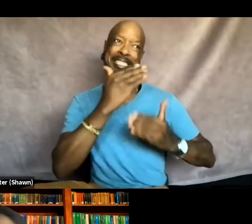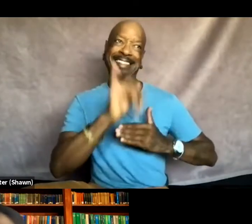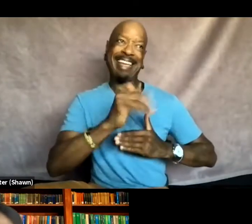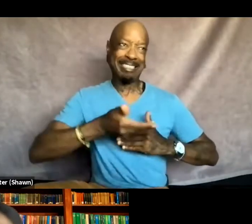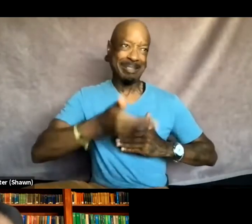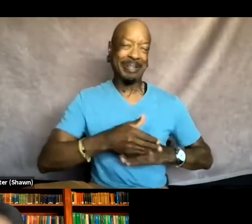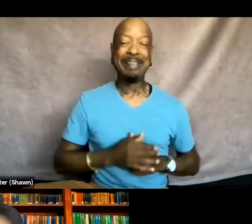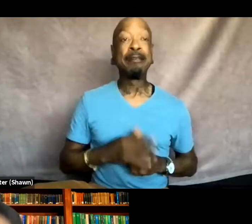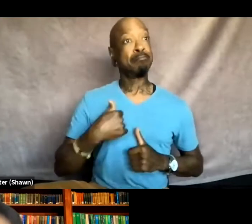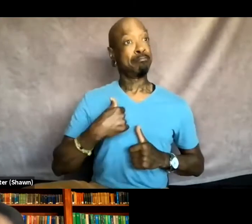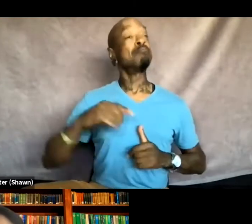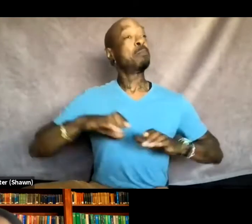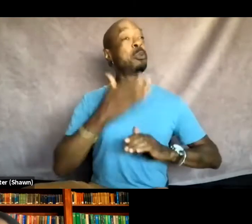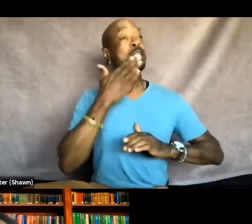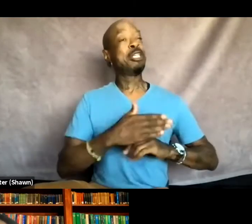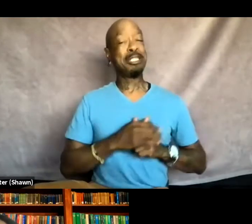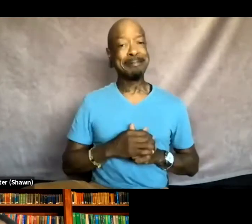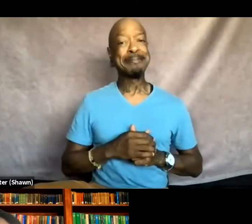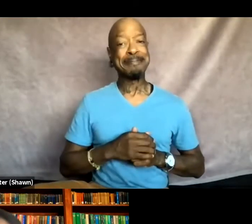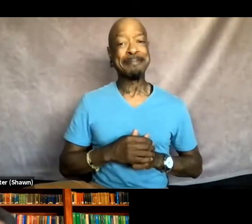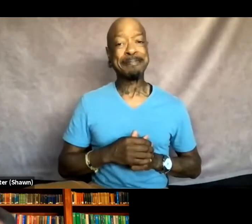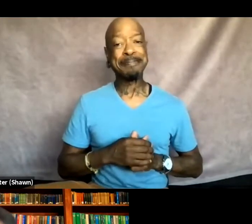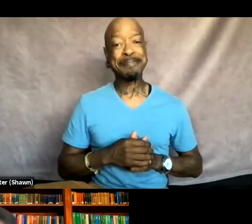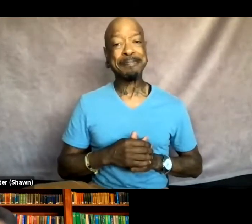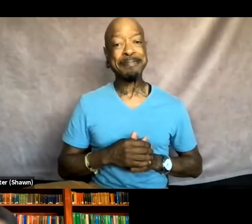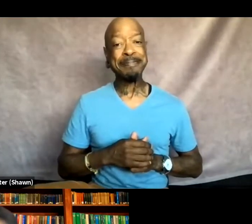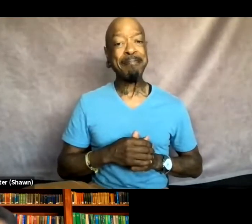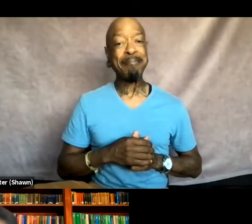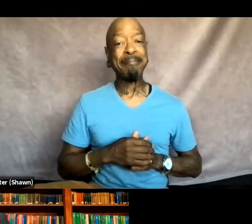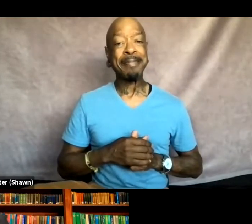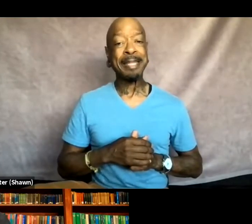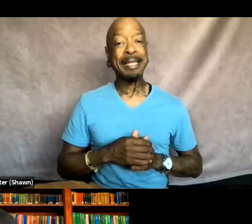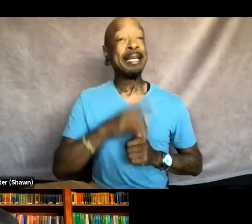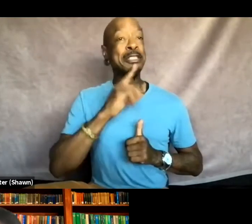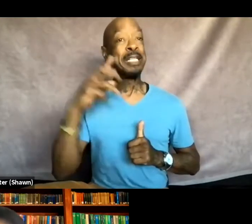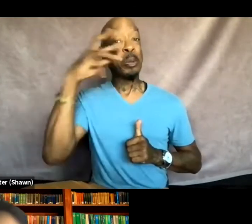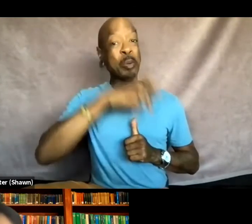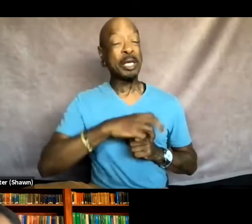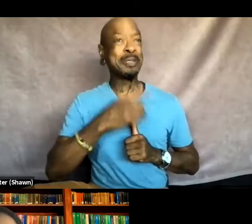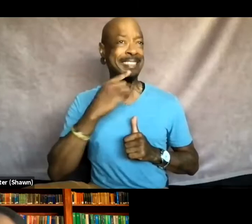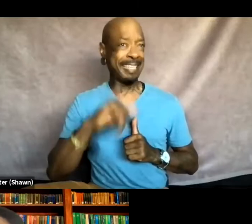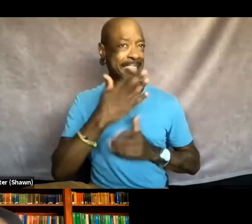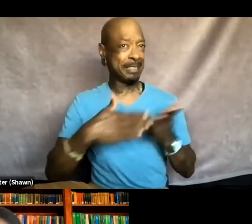I'm doing good I'm good, I think that it's really weird to say that sometimes but I'm